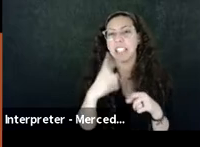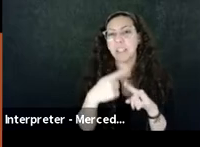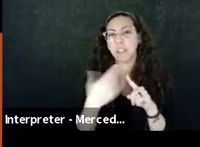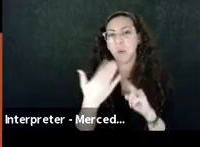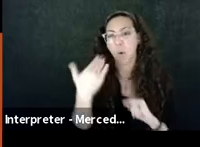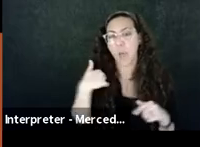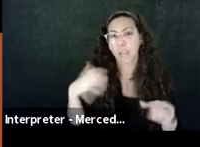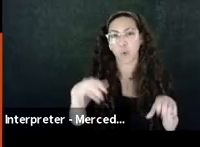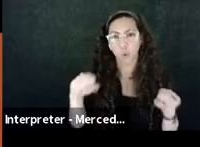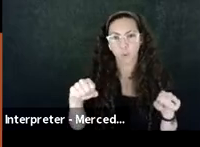maria.rodriguez: The director position.